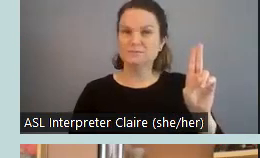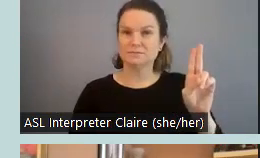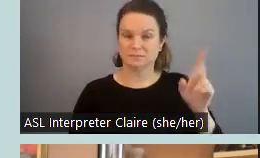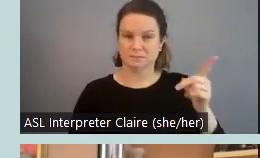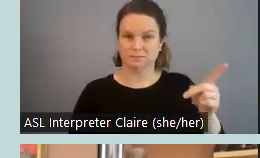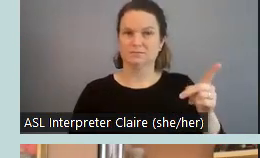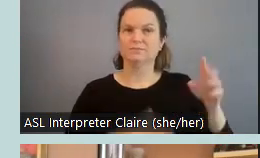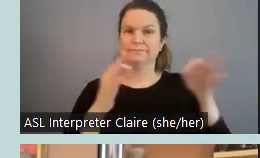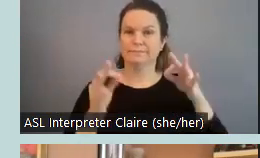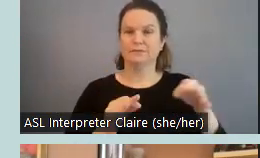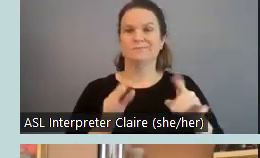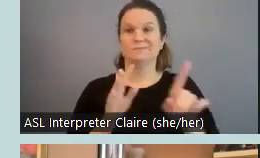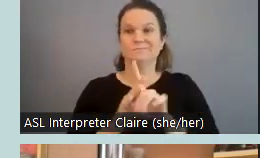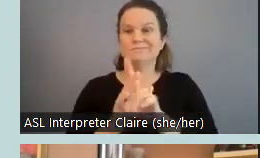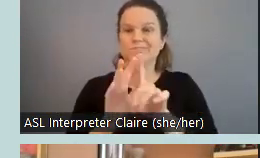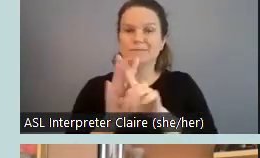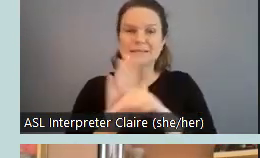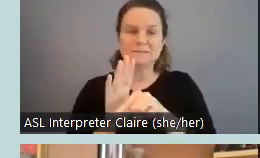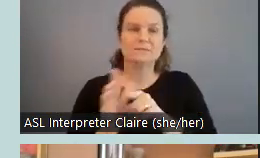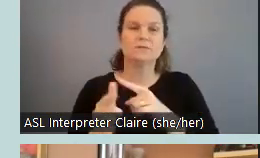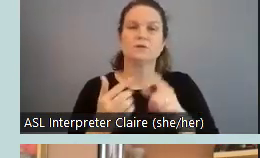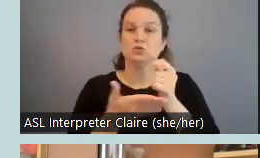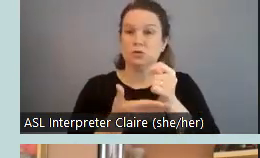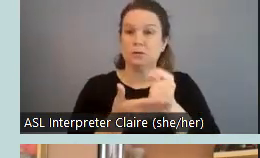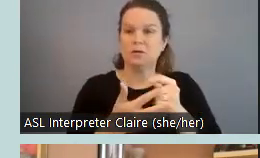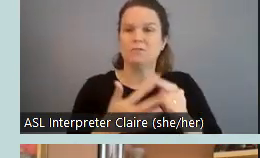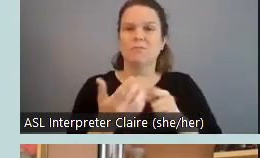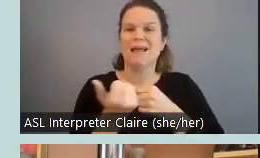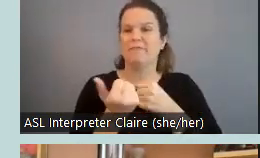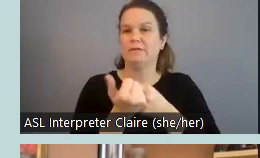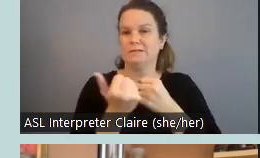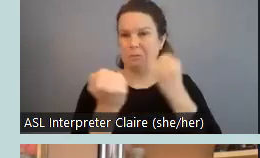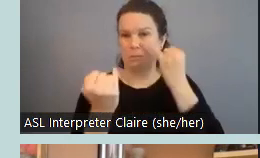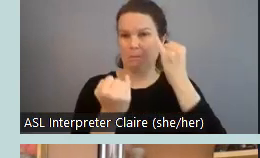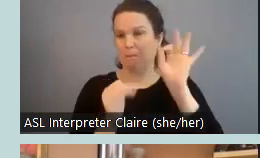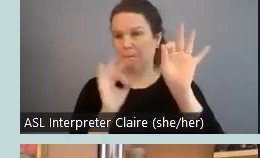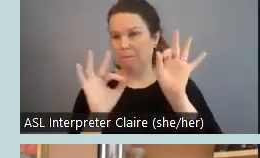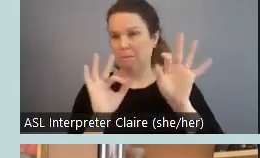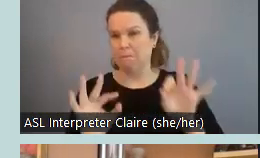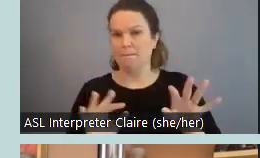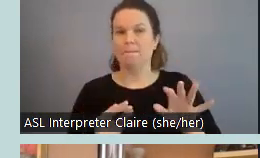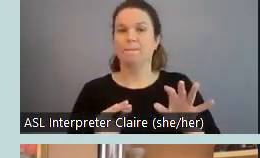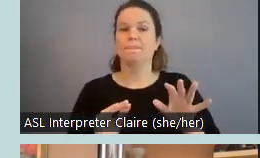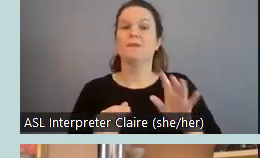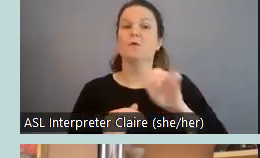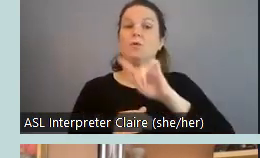symptoms, treatment, and advocacy tips.